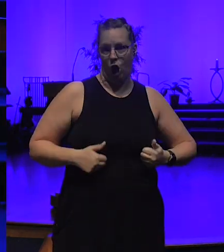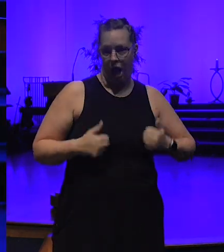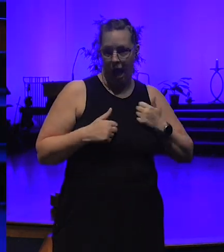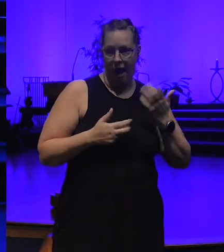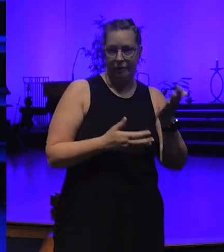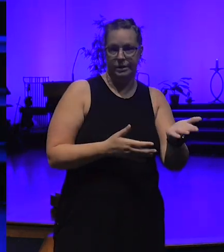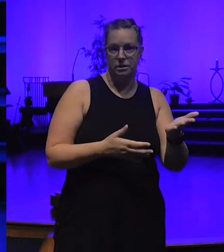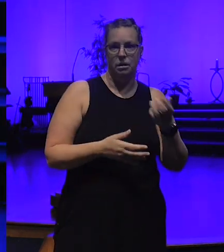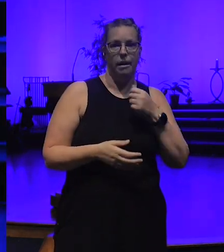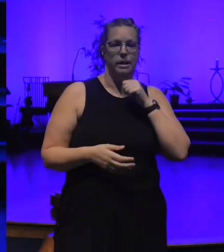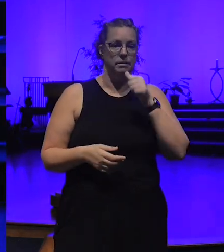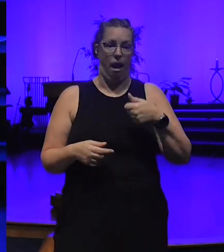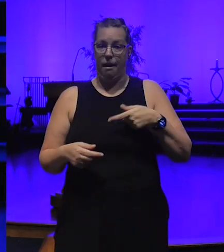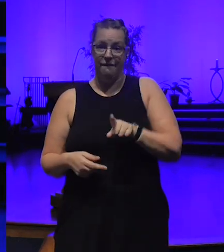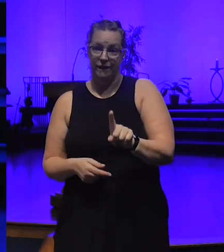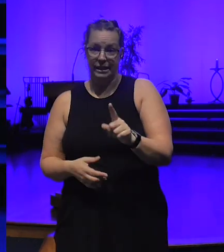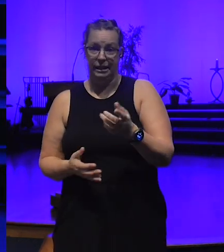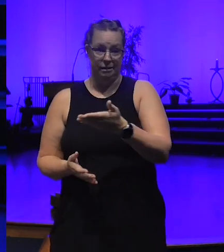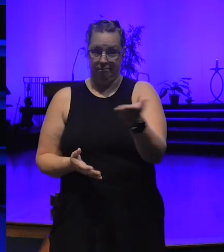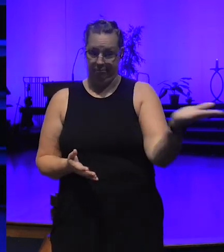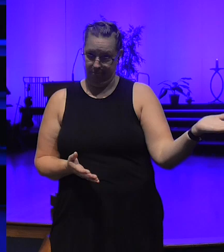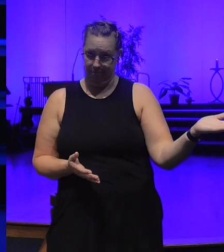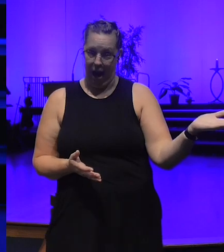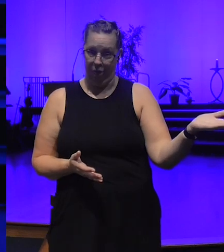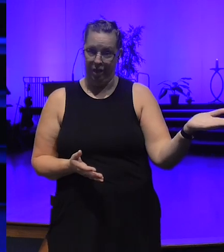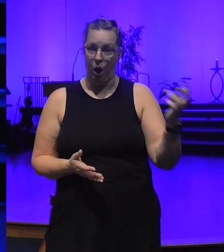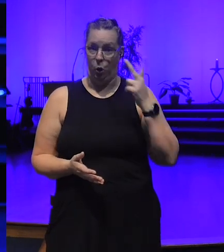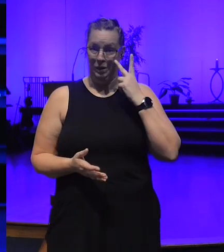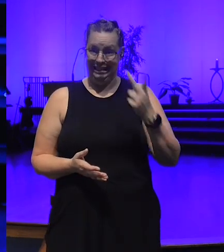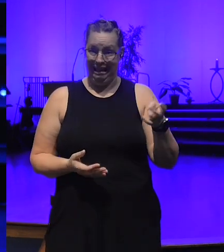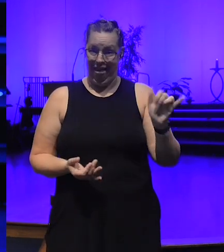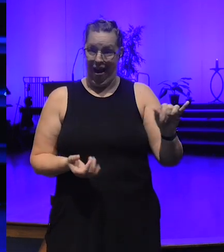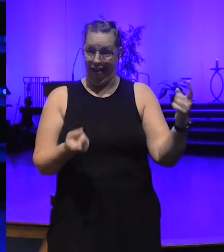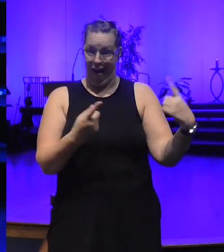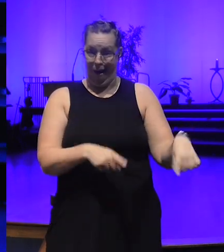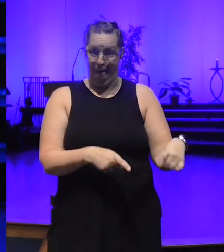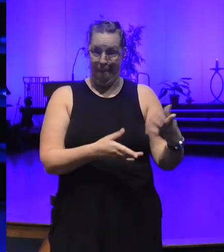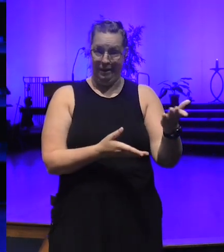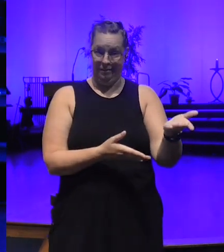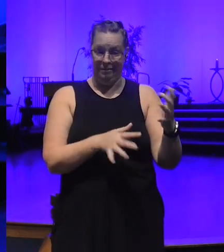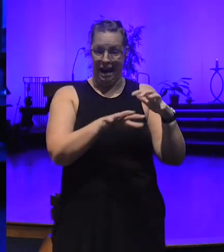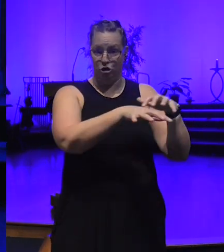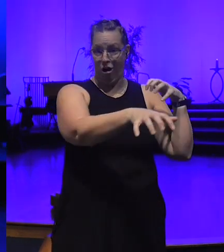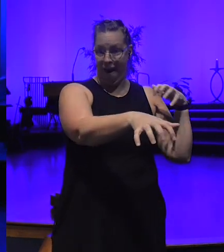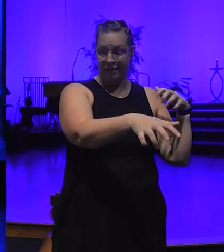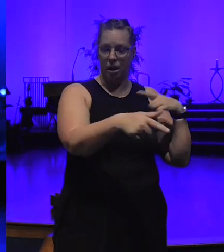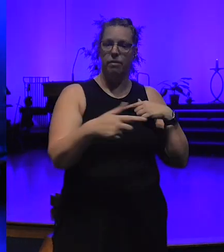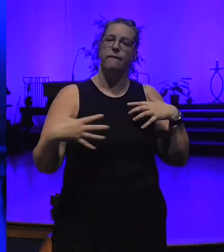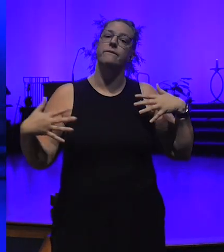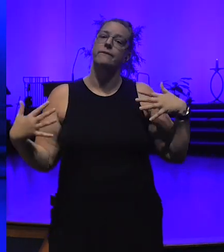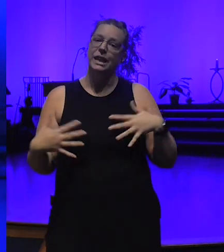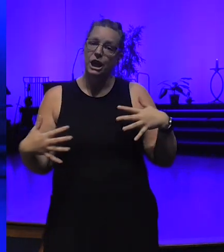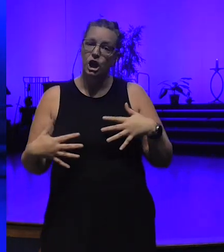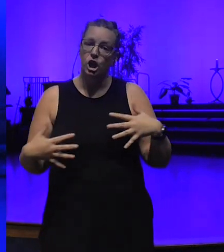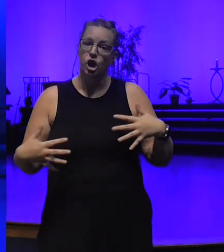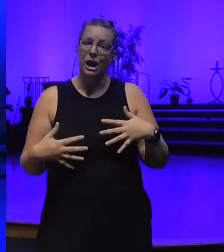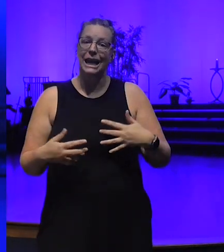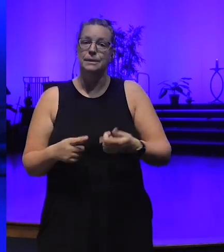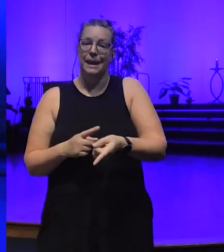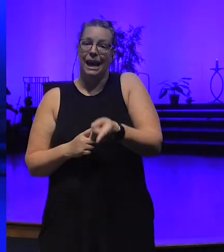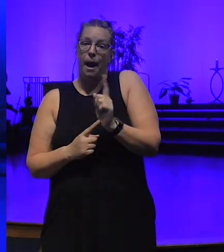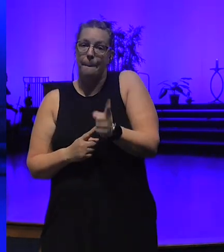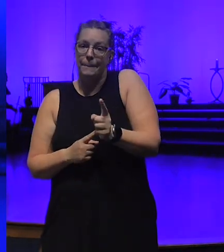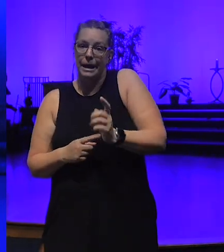offending anyone we see how people can behave in traffic it's being a minute late to anything and